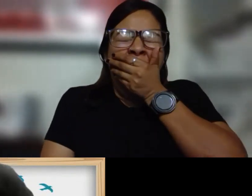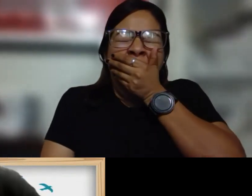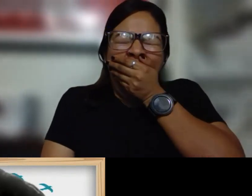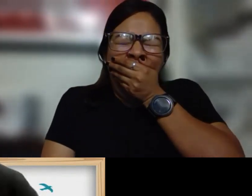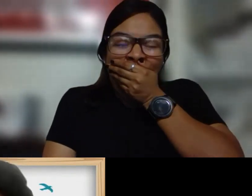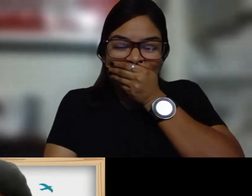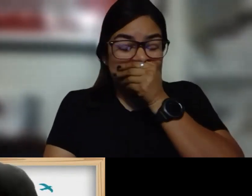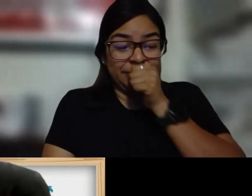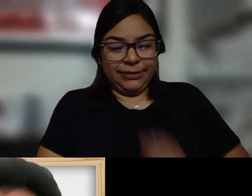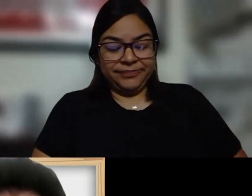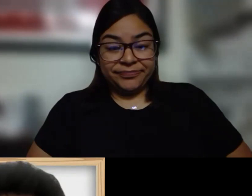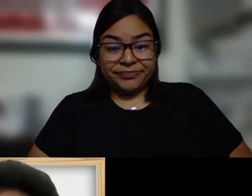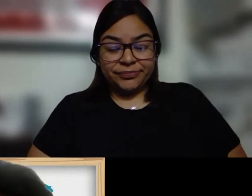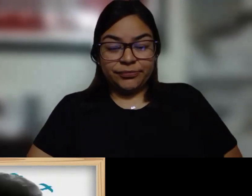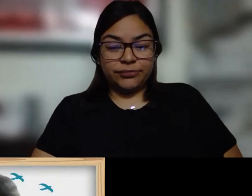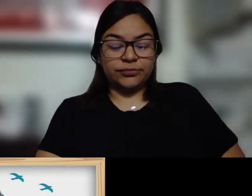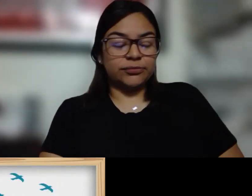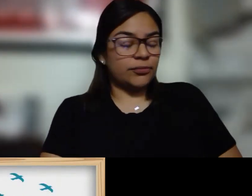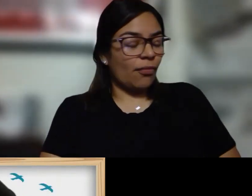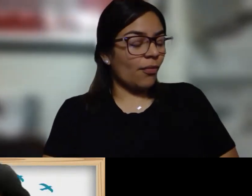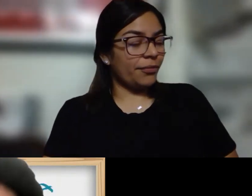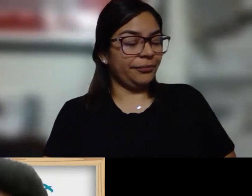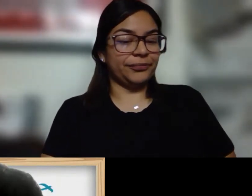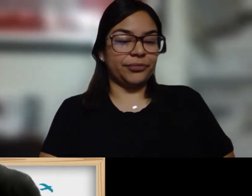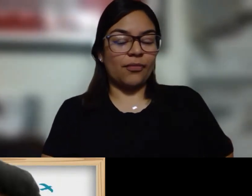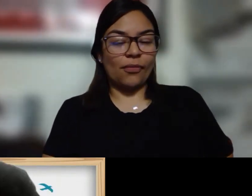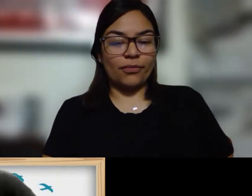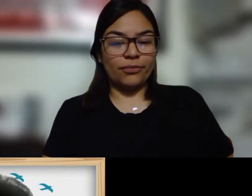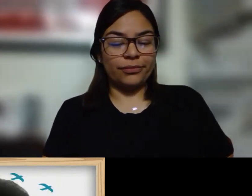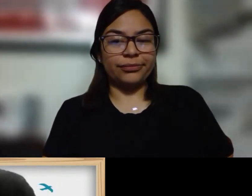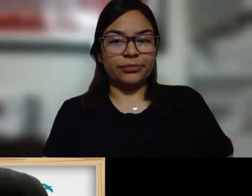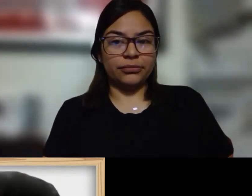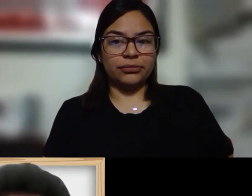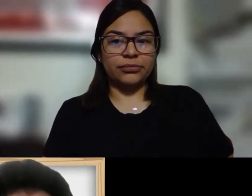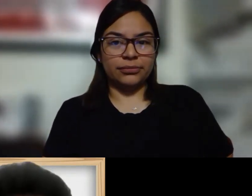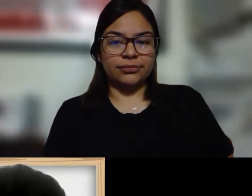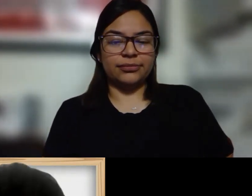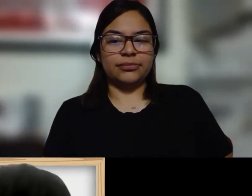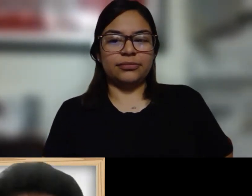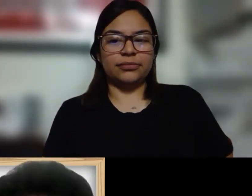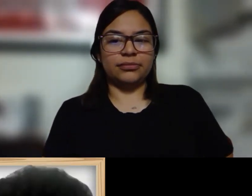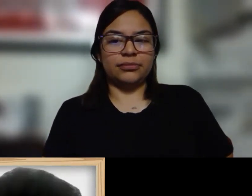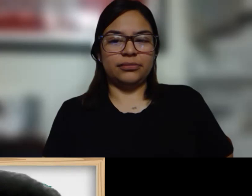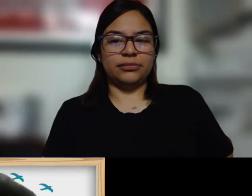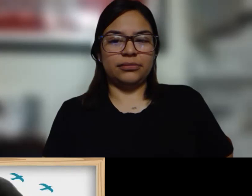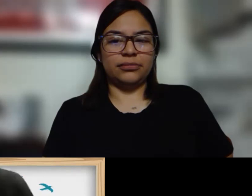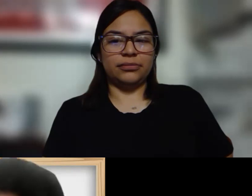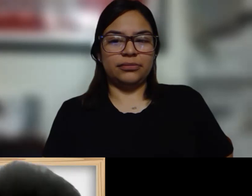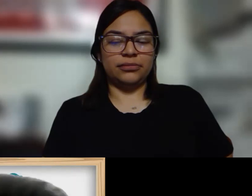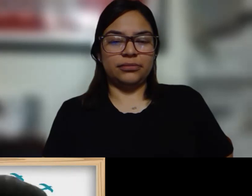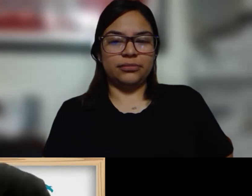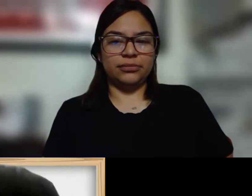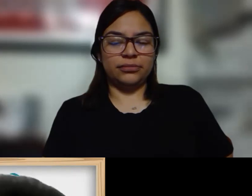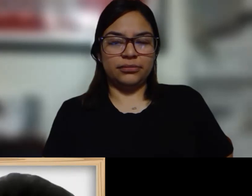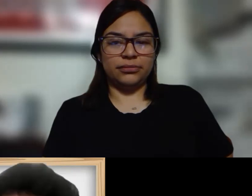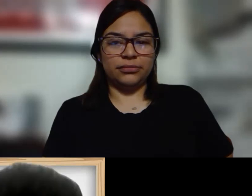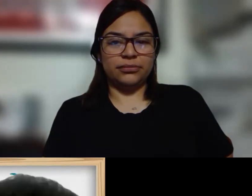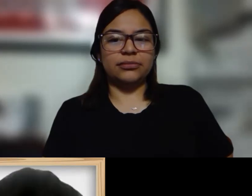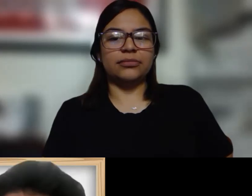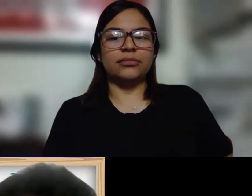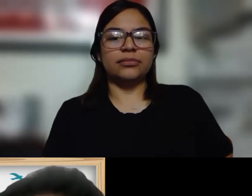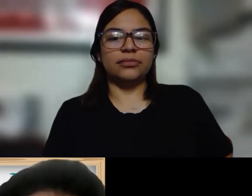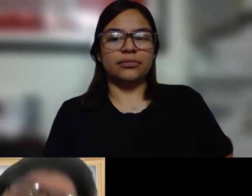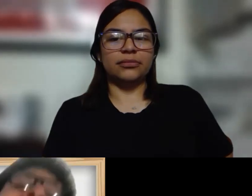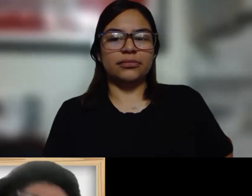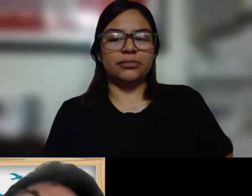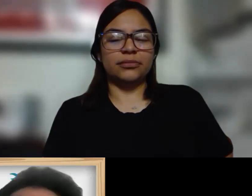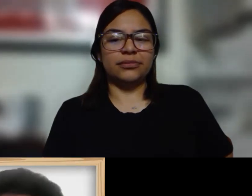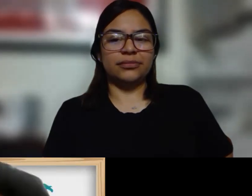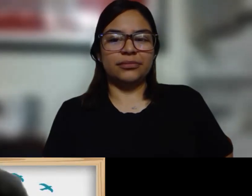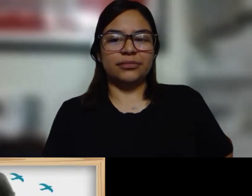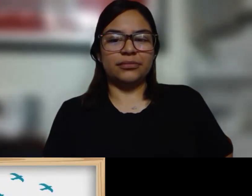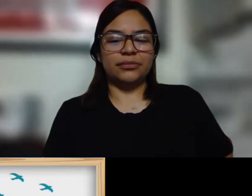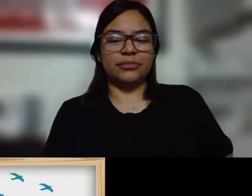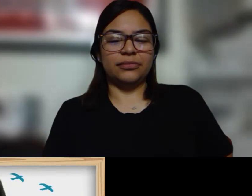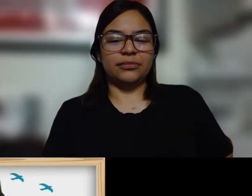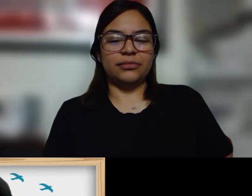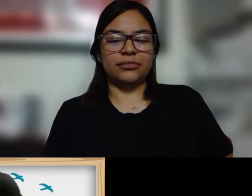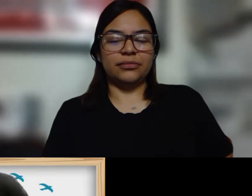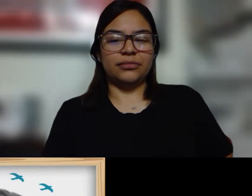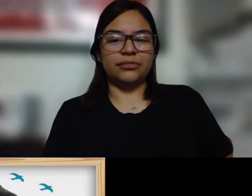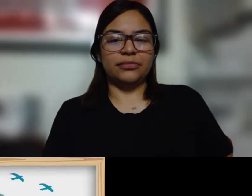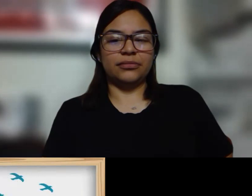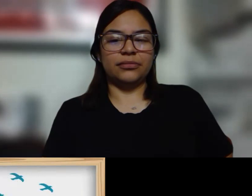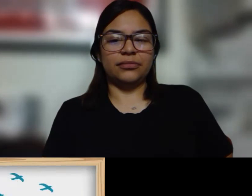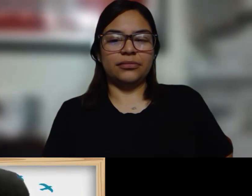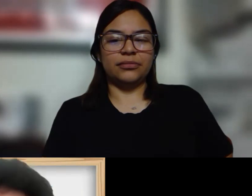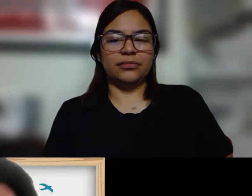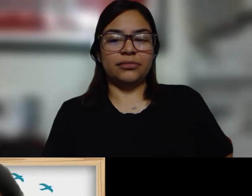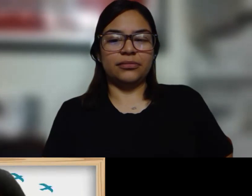answer I this I think